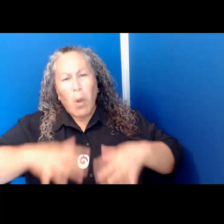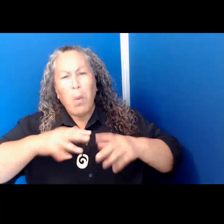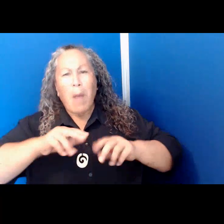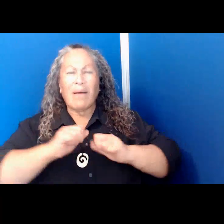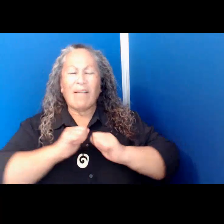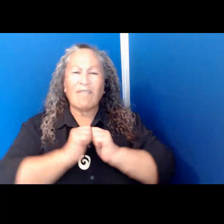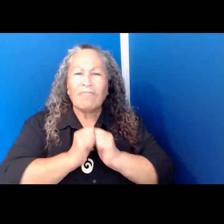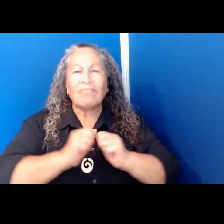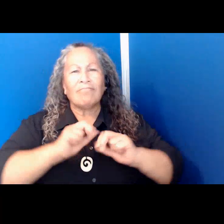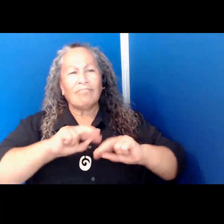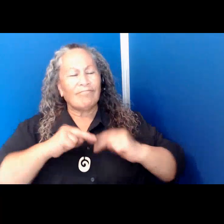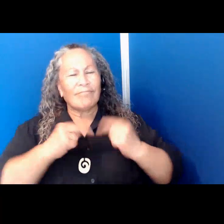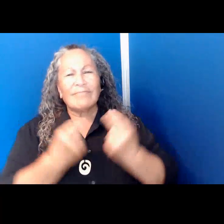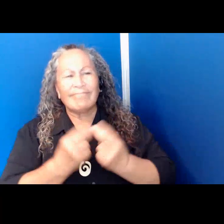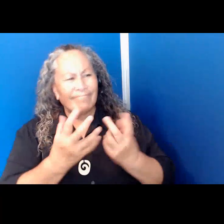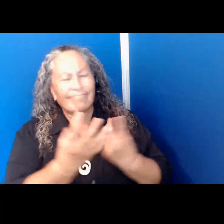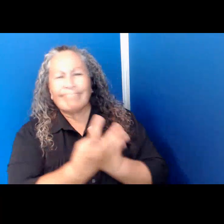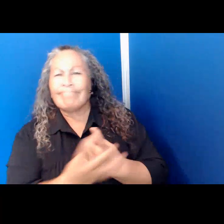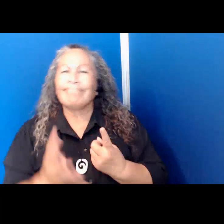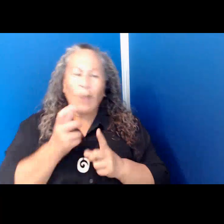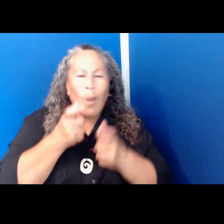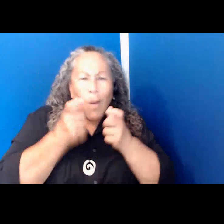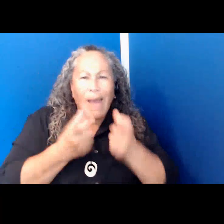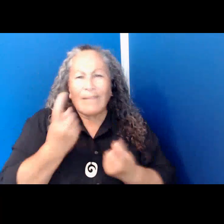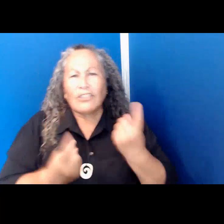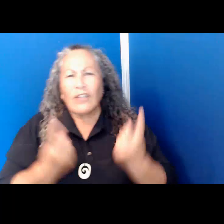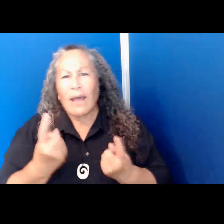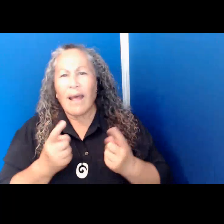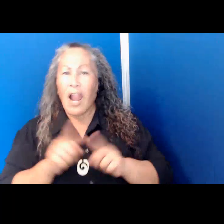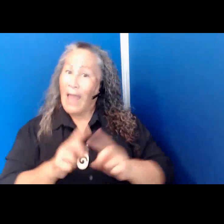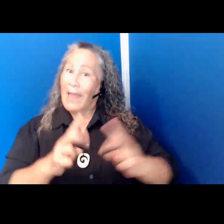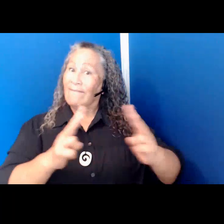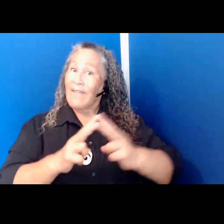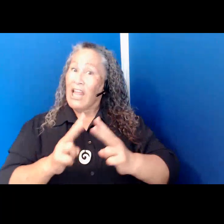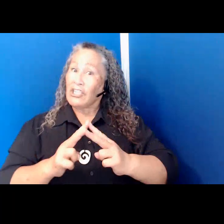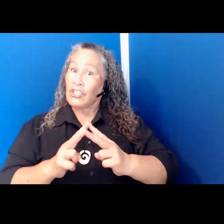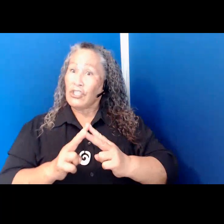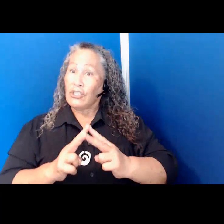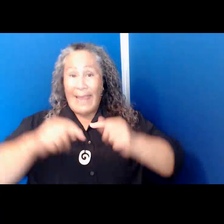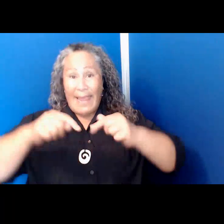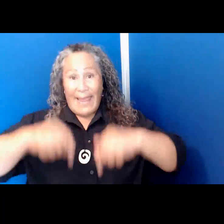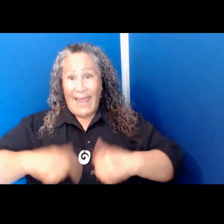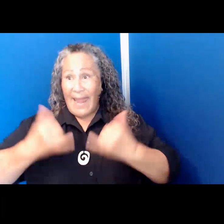village would look after the village., but that dynamic doesn't really exist nowadays, especially